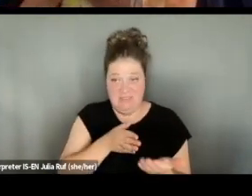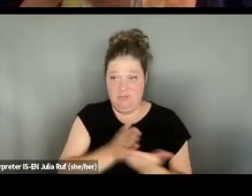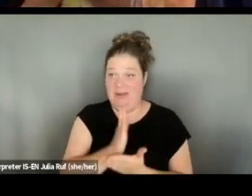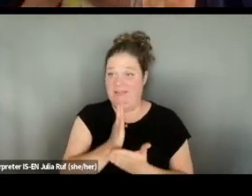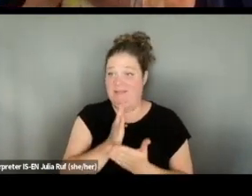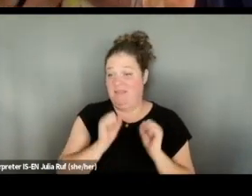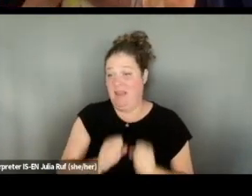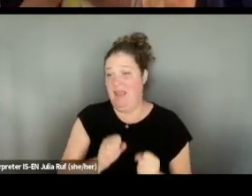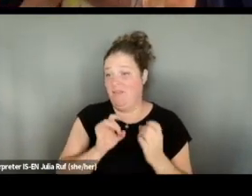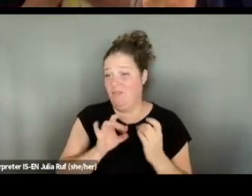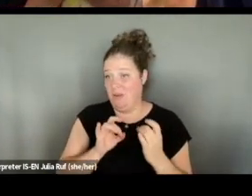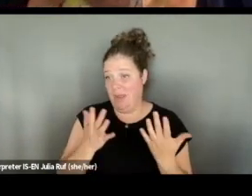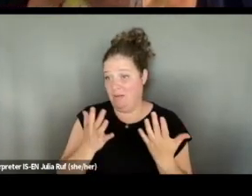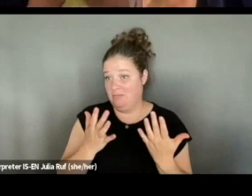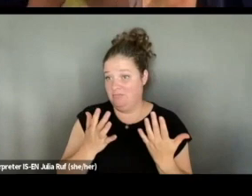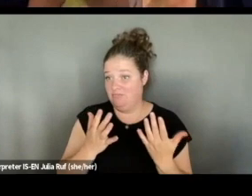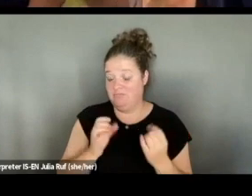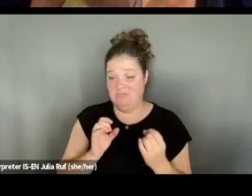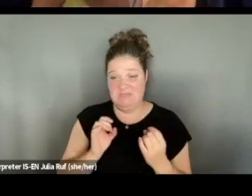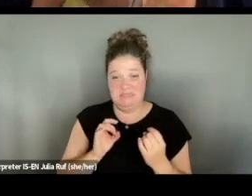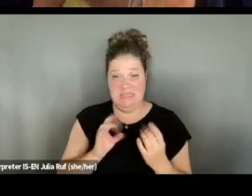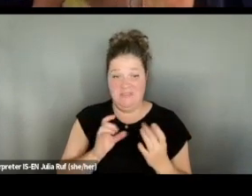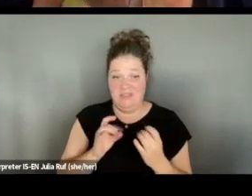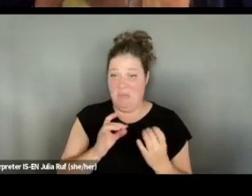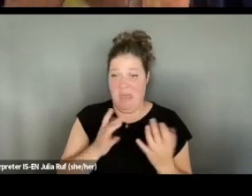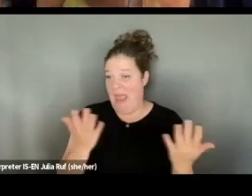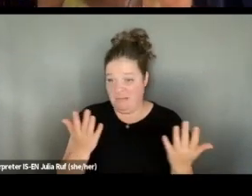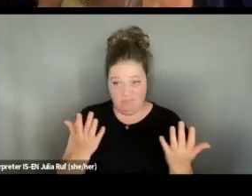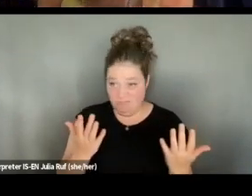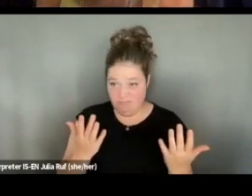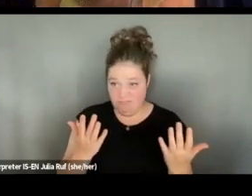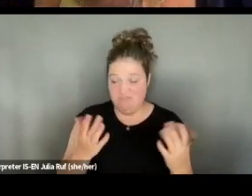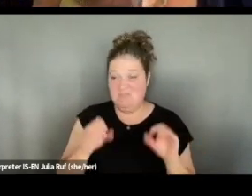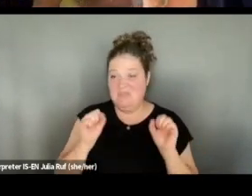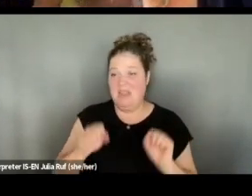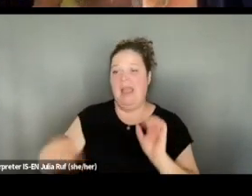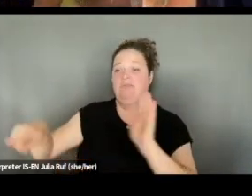to escalate this feedback to the complaints mechanism. So, that would